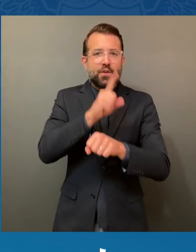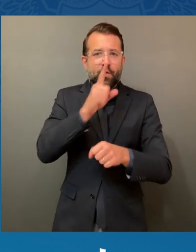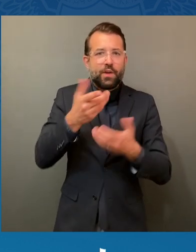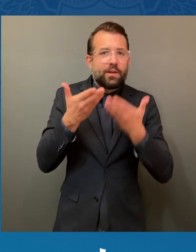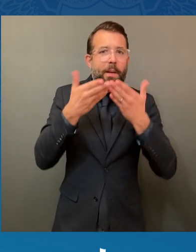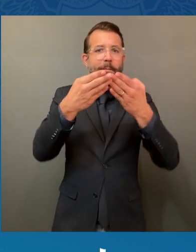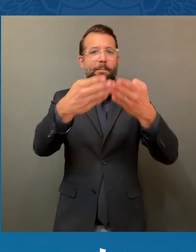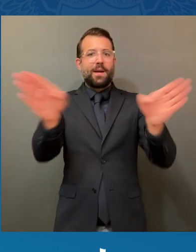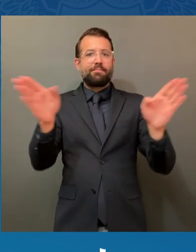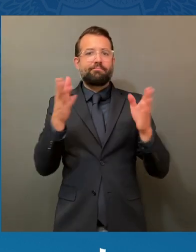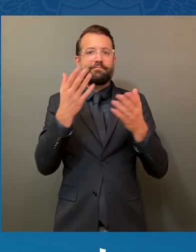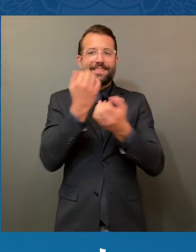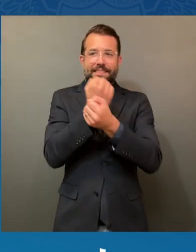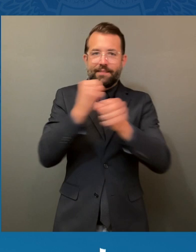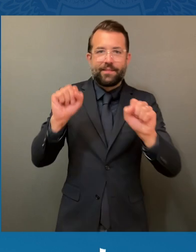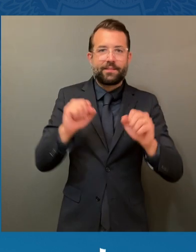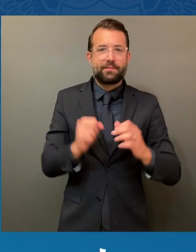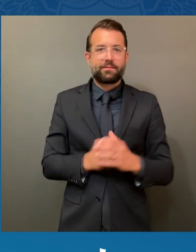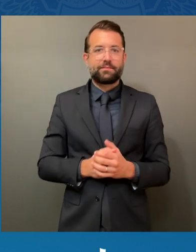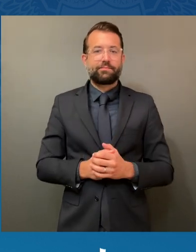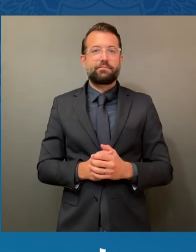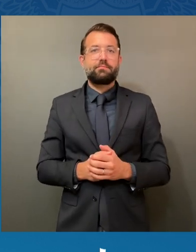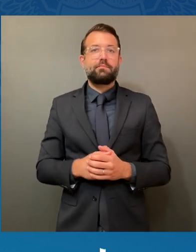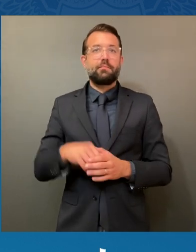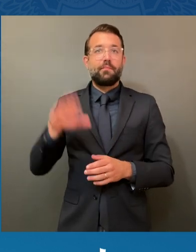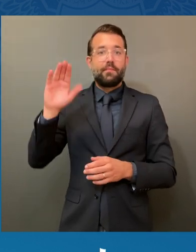As attorneys general, you share a fundamental belief